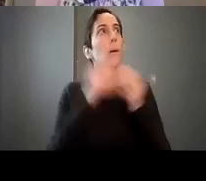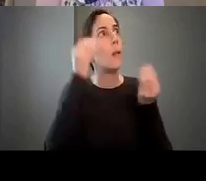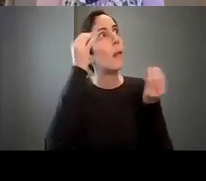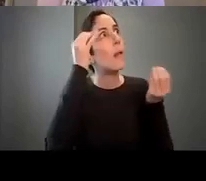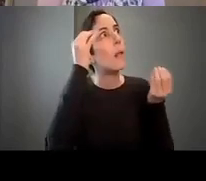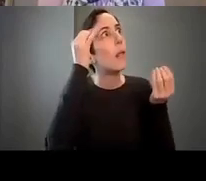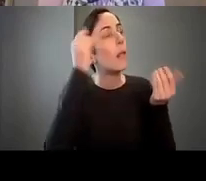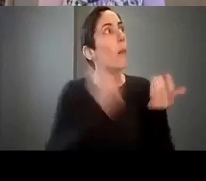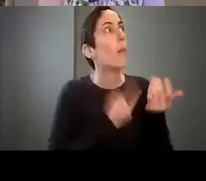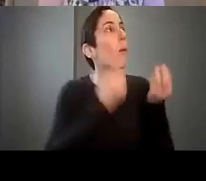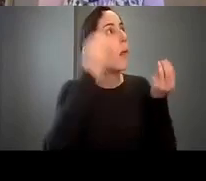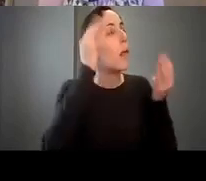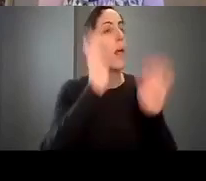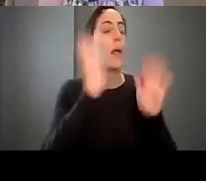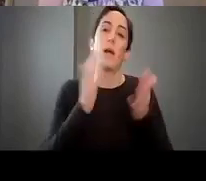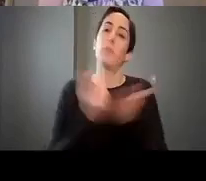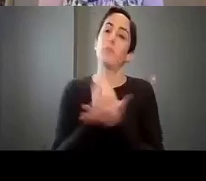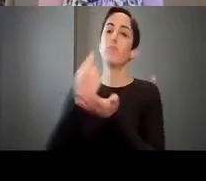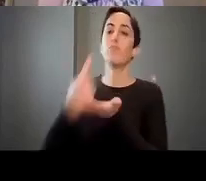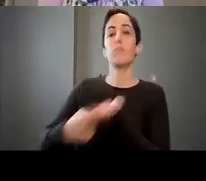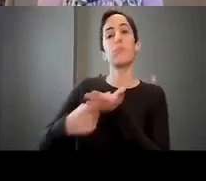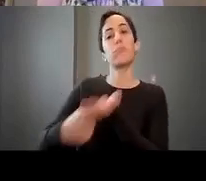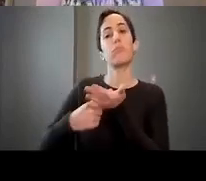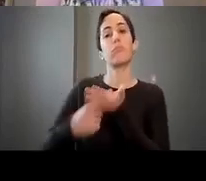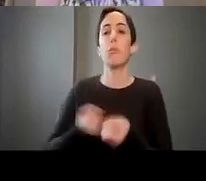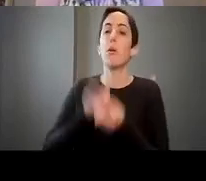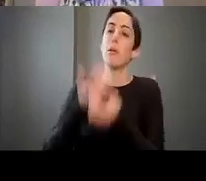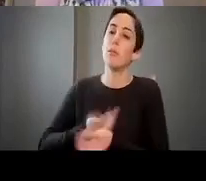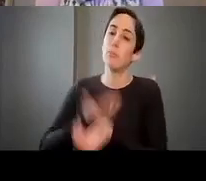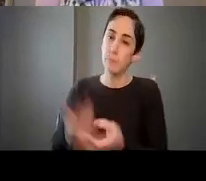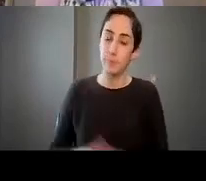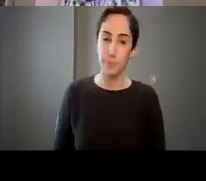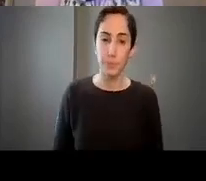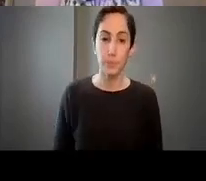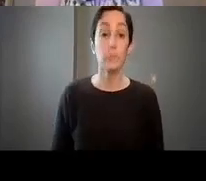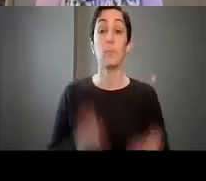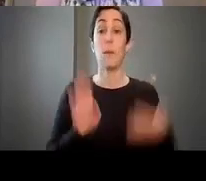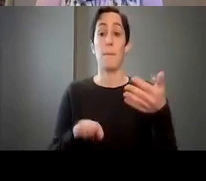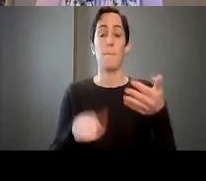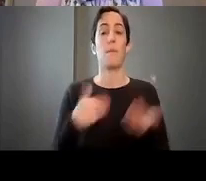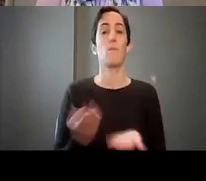recommendations for how to structure alone. What I have at the bottom are some some of that talking. So for example, recommendations for how to structure having a morning huddle not on like some of that talking. So for example,